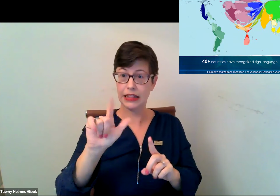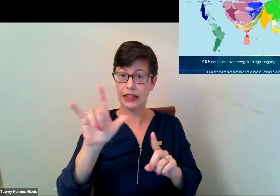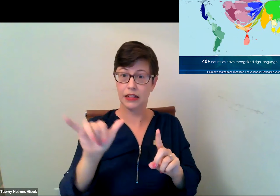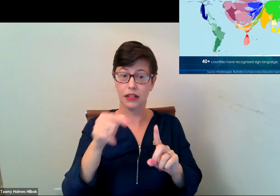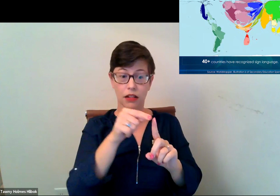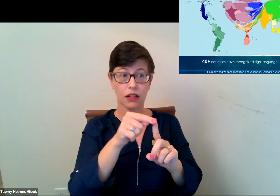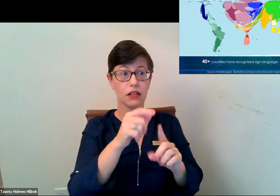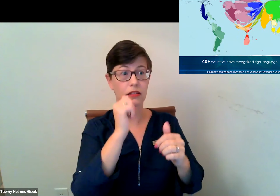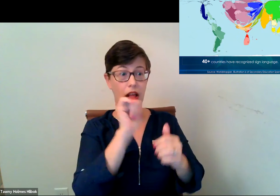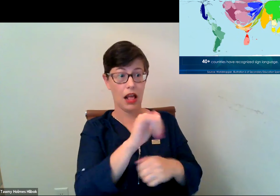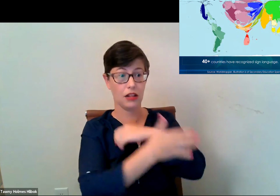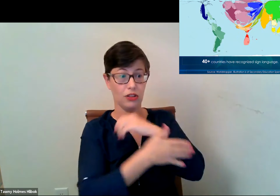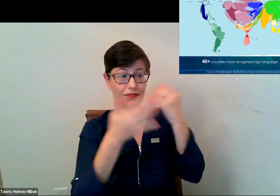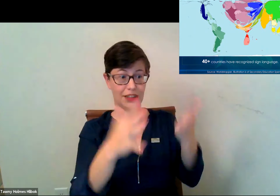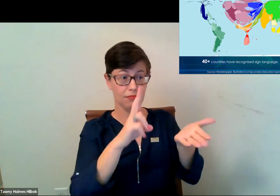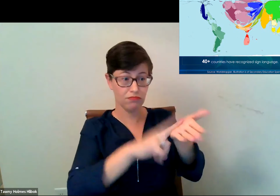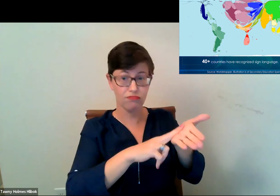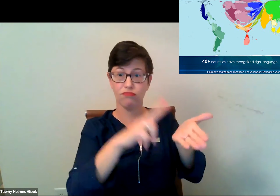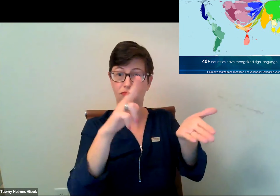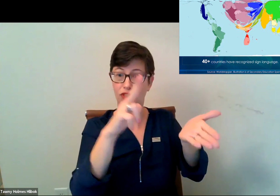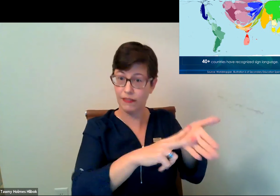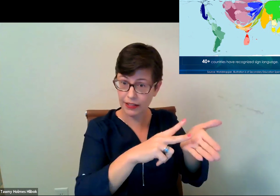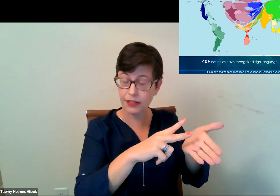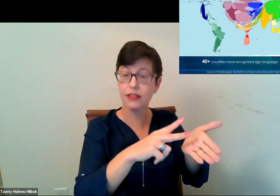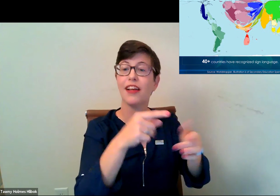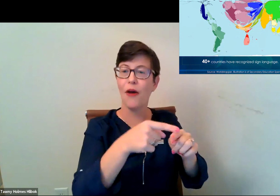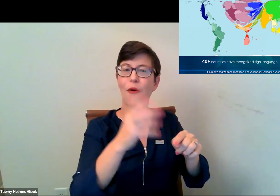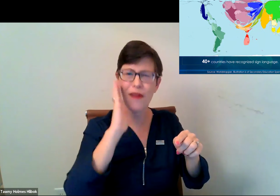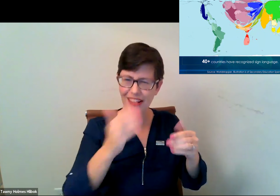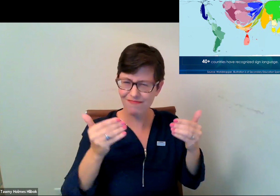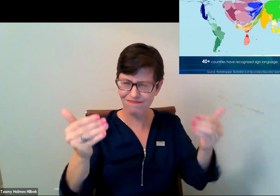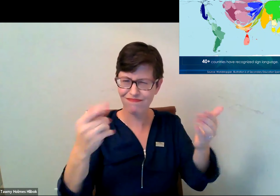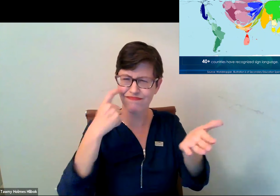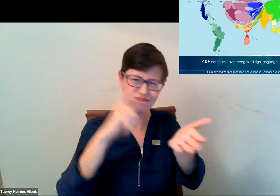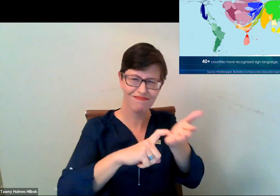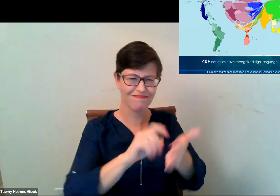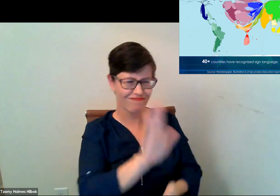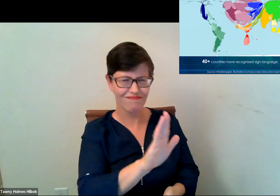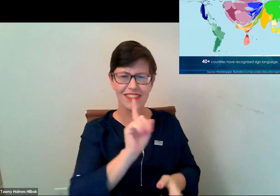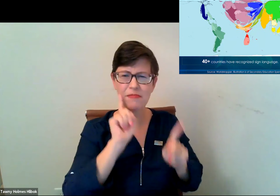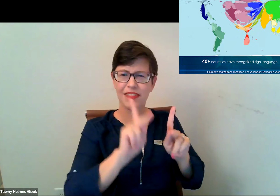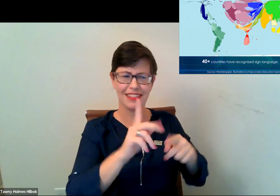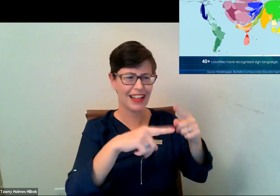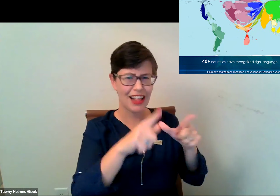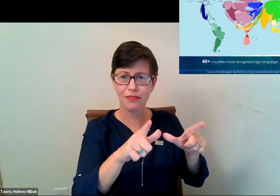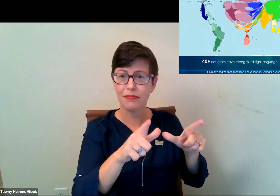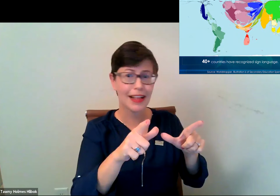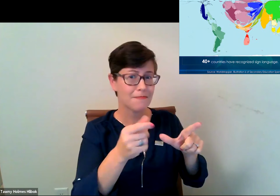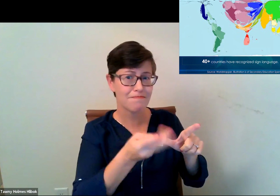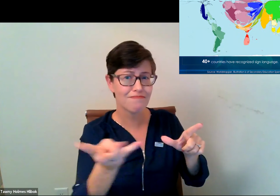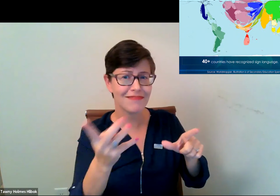So the crp D in its vision asked each country to sign on with their promise and recognize deaf